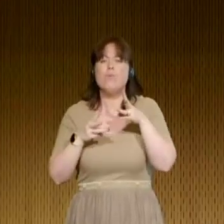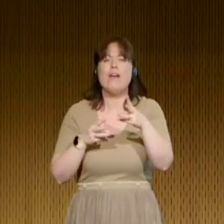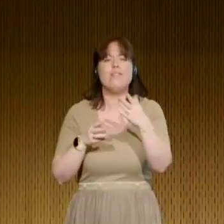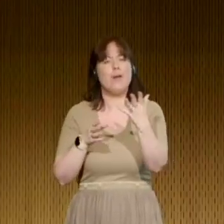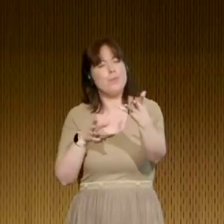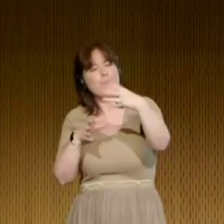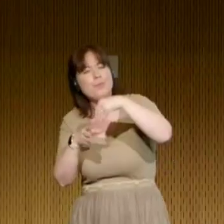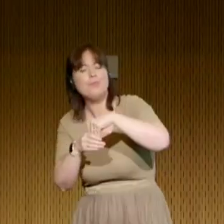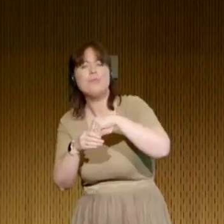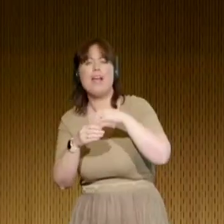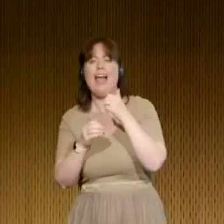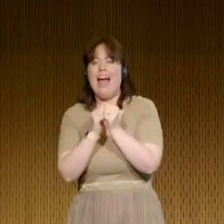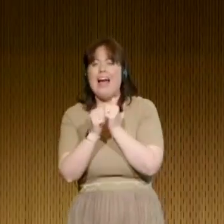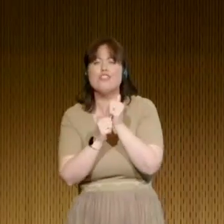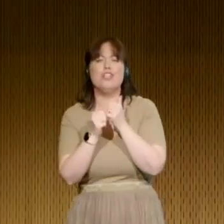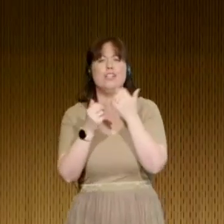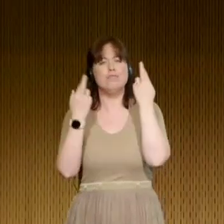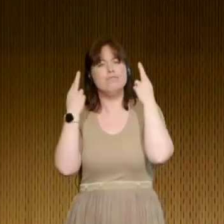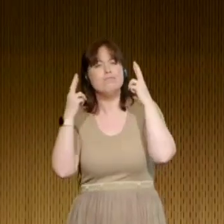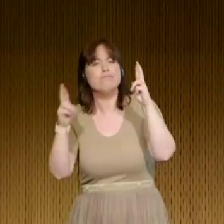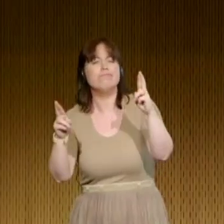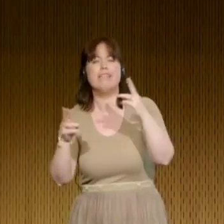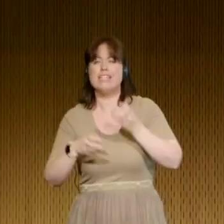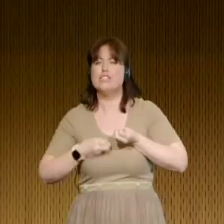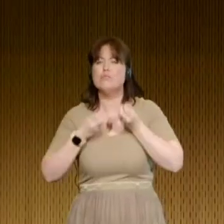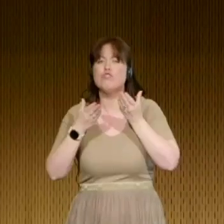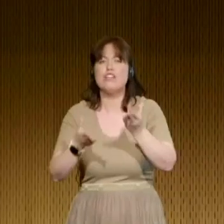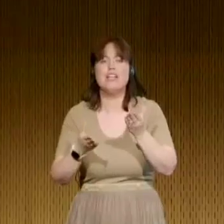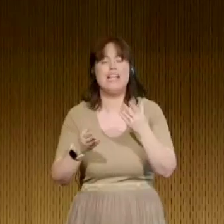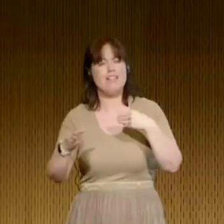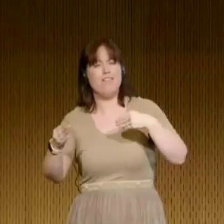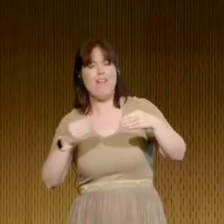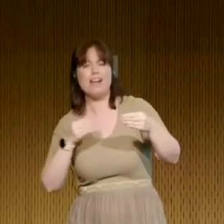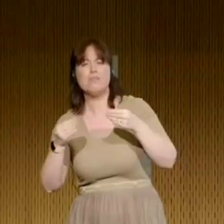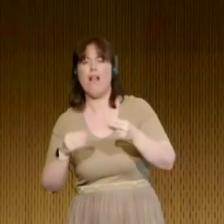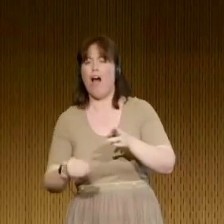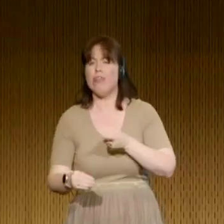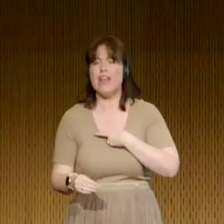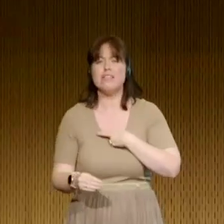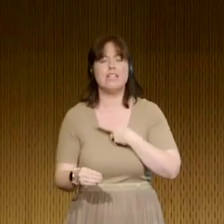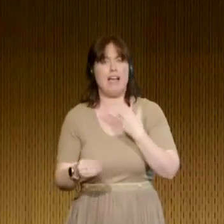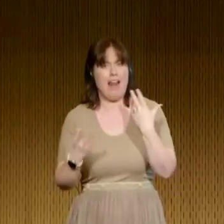expression, and representation. It's flexible, authentic assessment with baked in feedback,